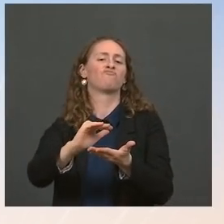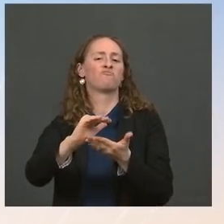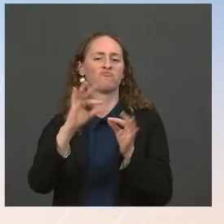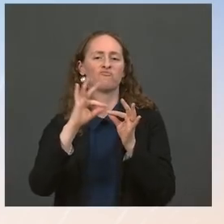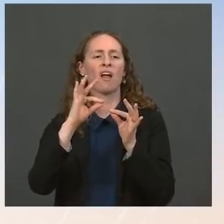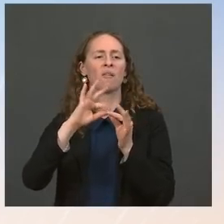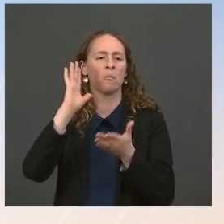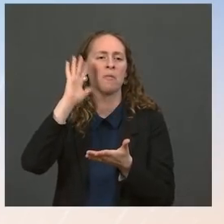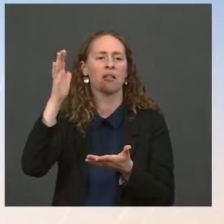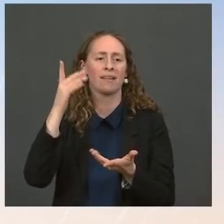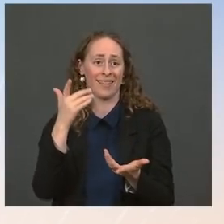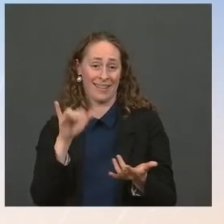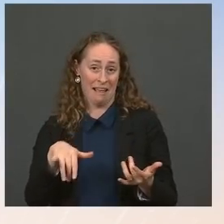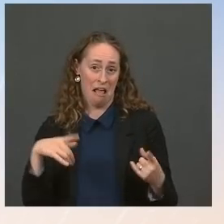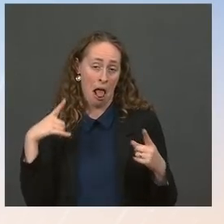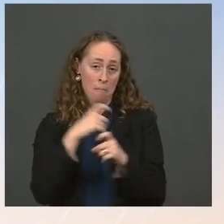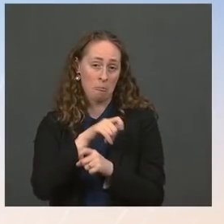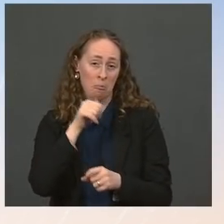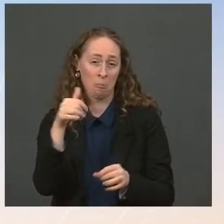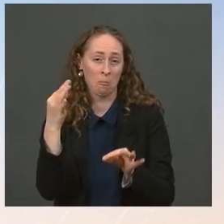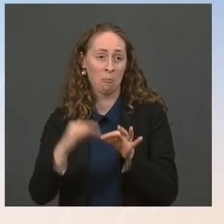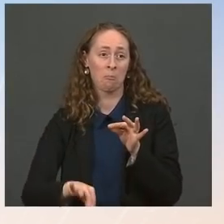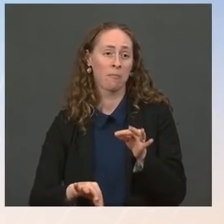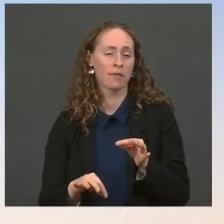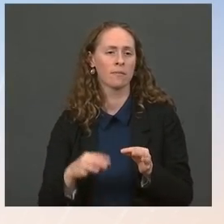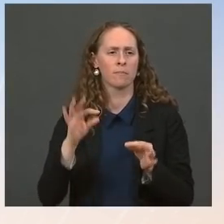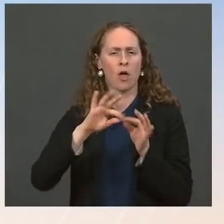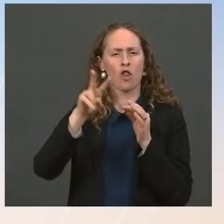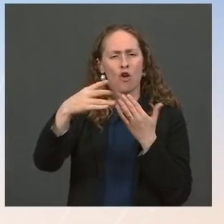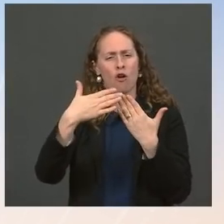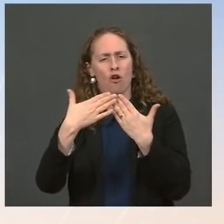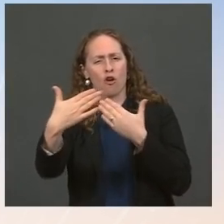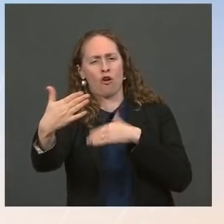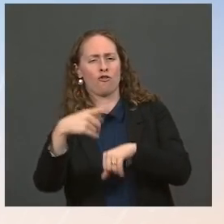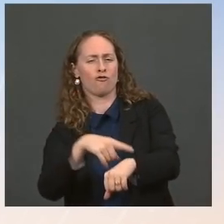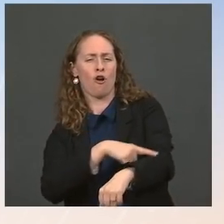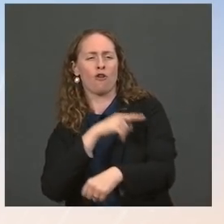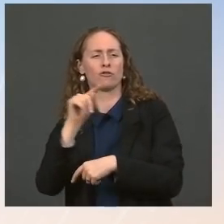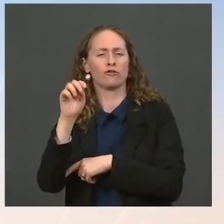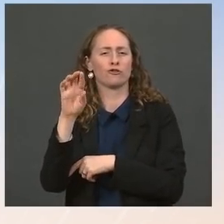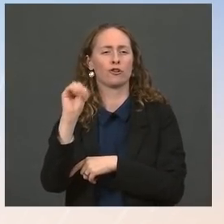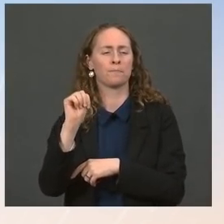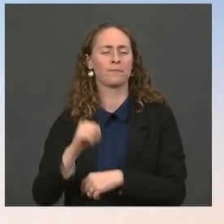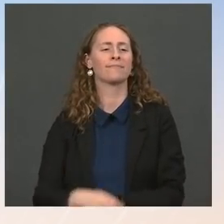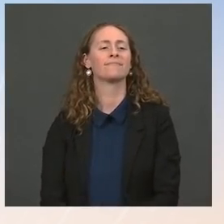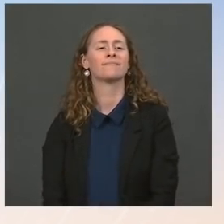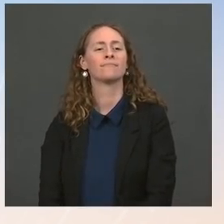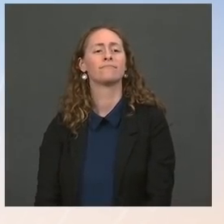We look at things over the long term. And we know that if the American people, businesses, the markets can rely